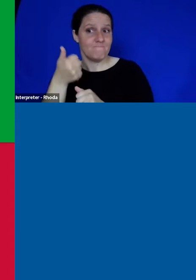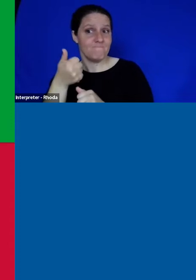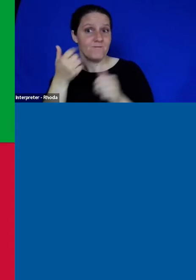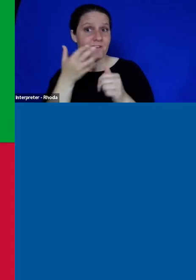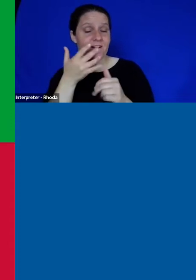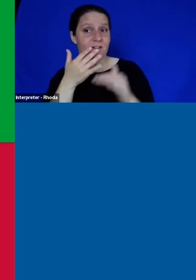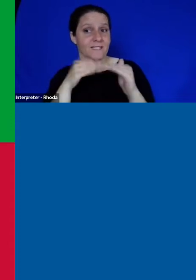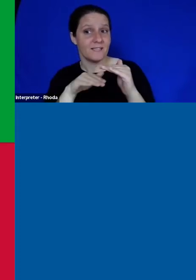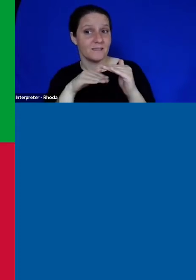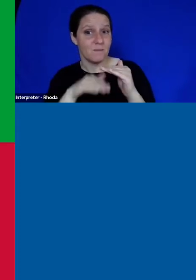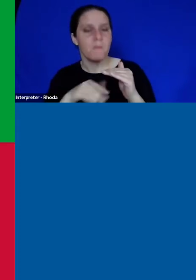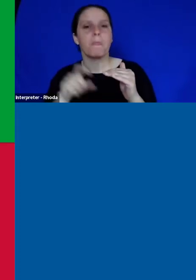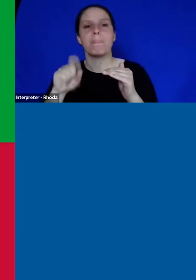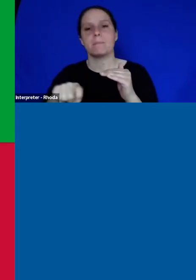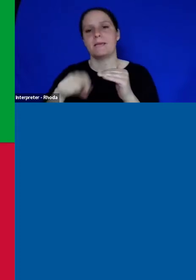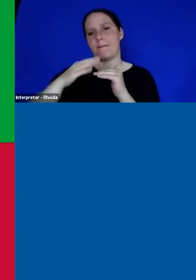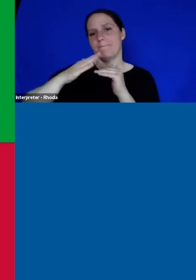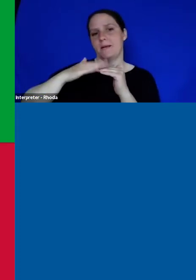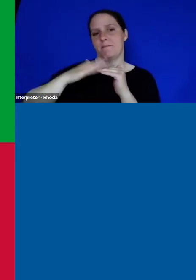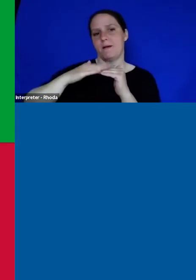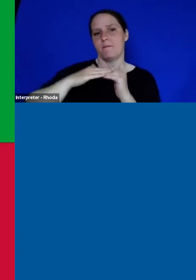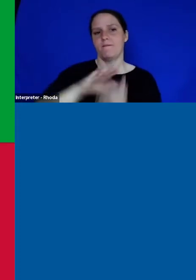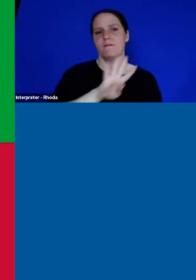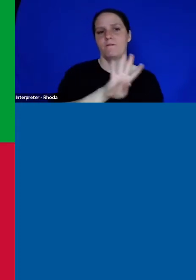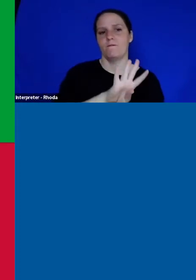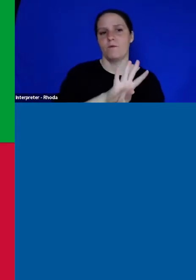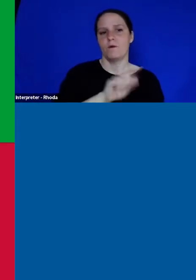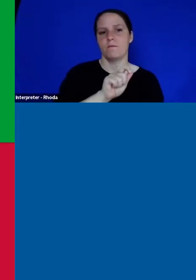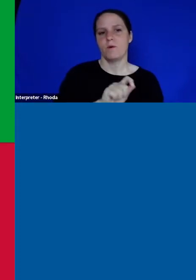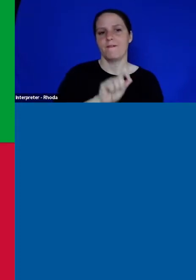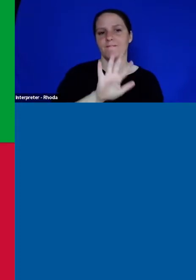you need a minimum of 4.5 to one for regular text